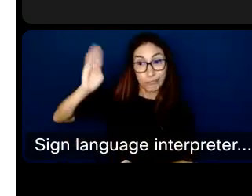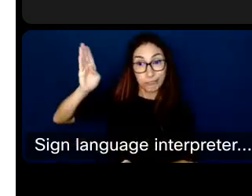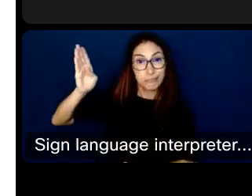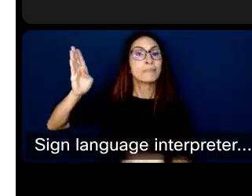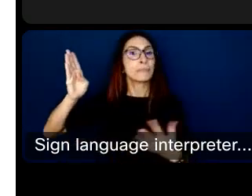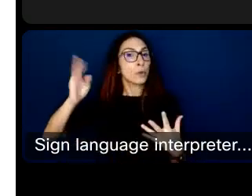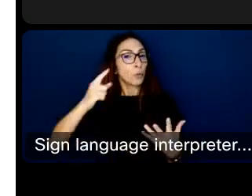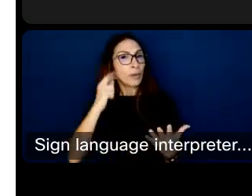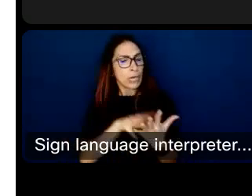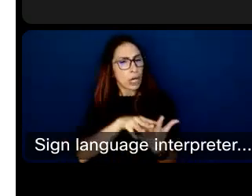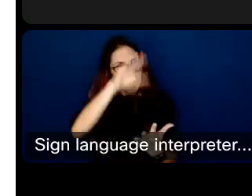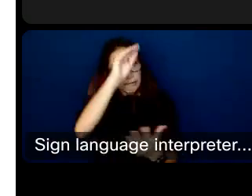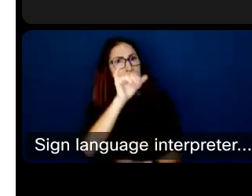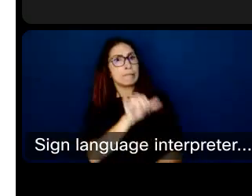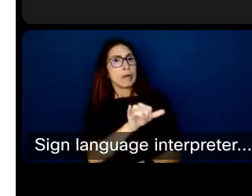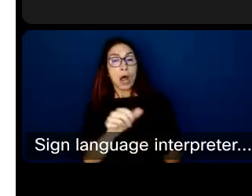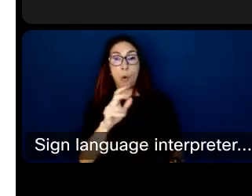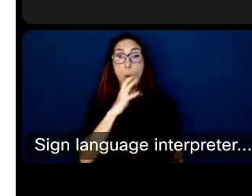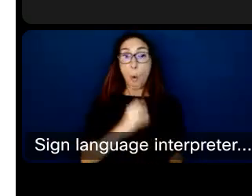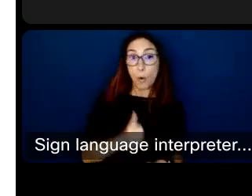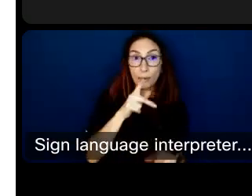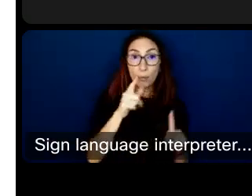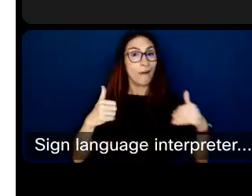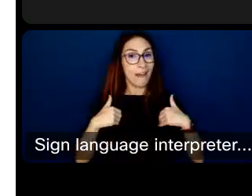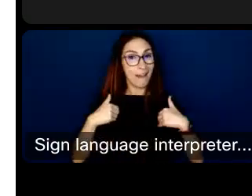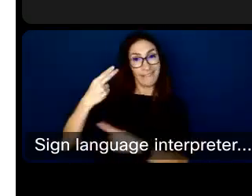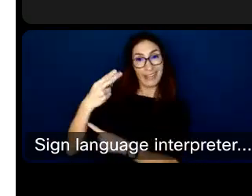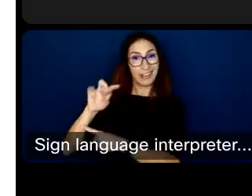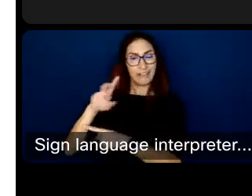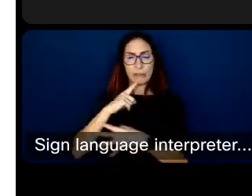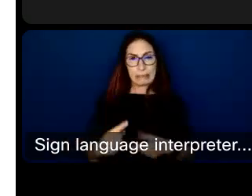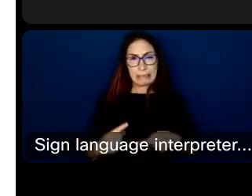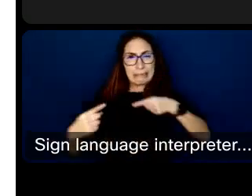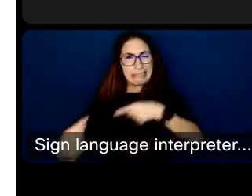difficulties in accessing and managing comprehensive and